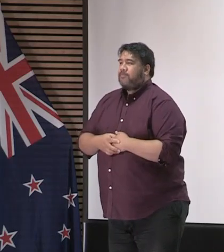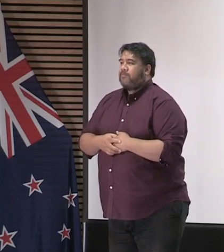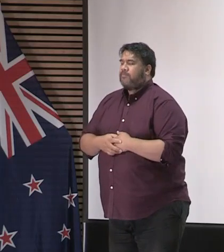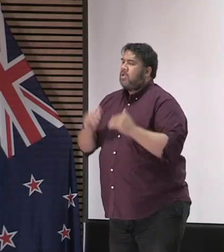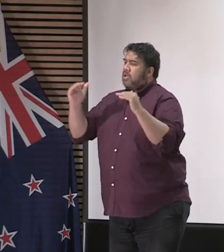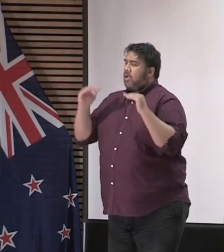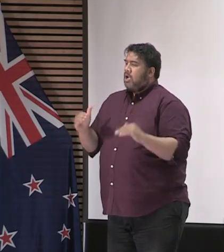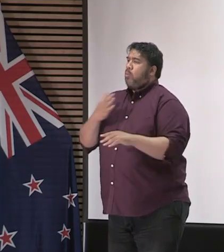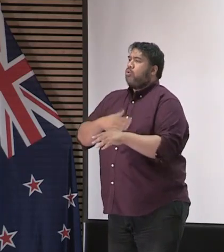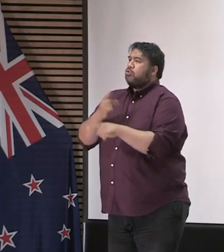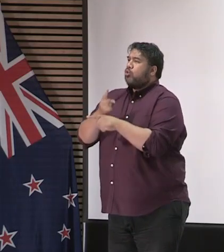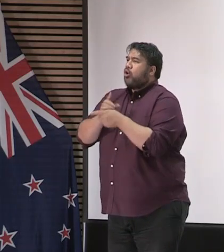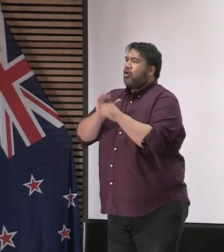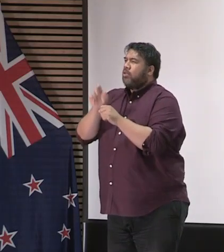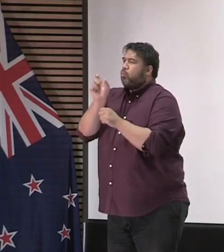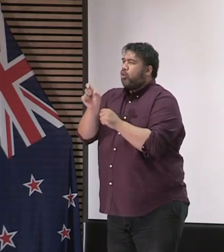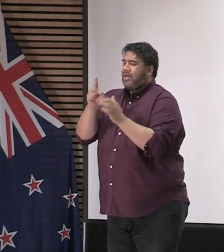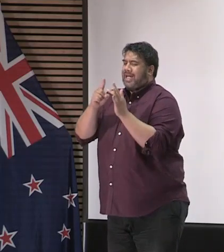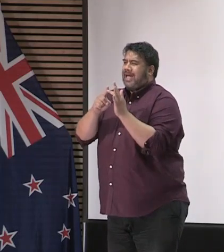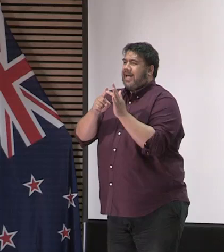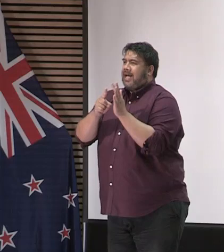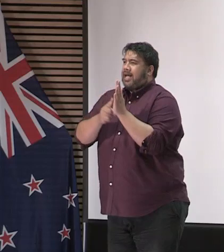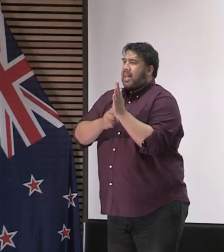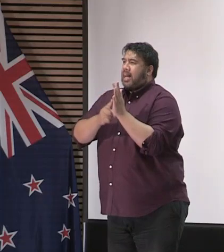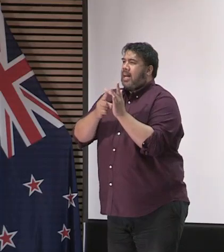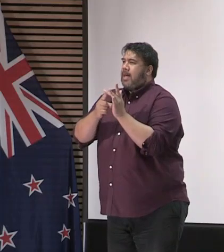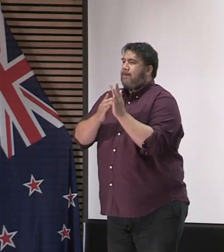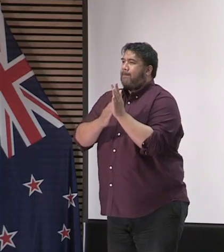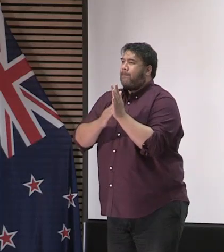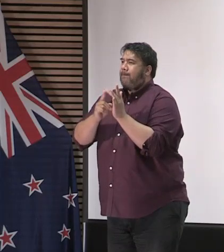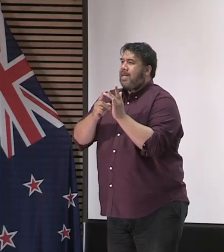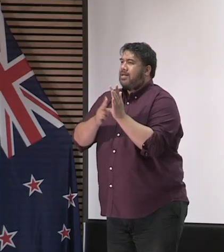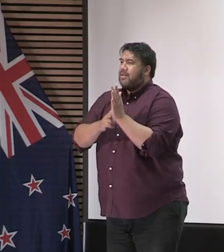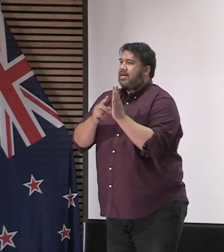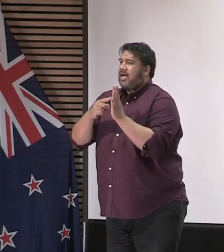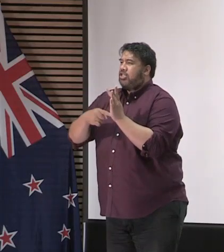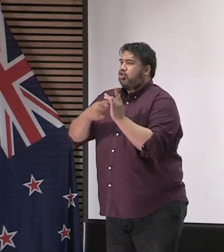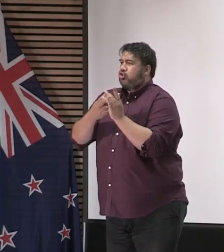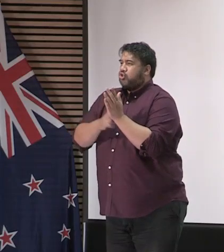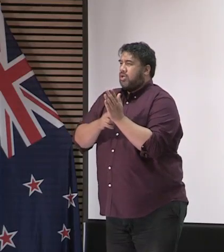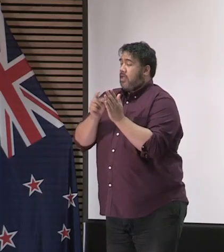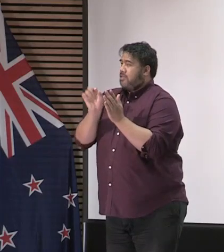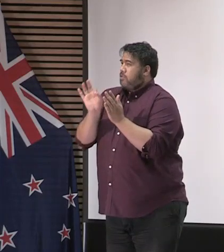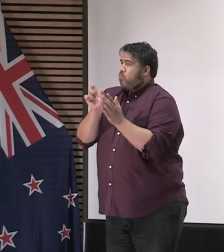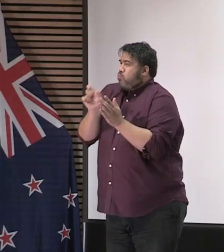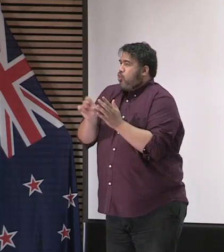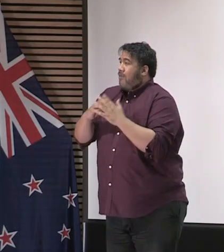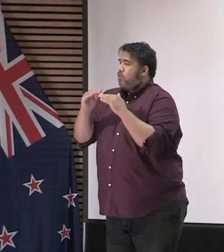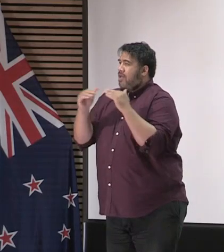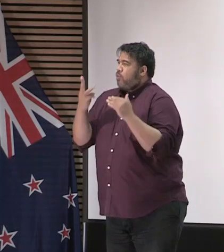probable case. Just a word on elimination. I want to restate the comments I made yesterday about